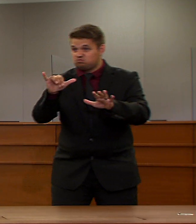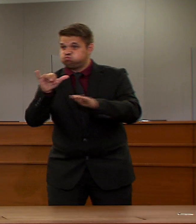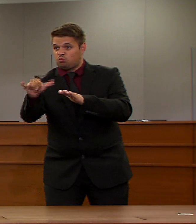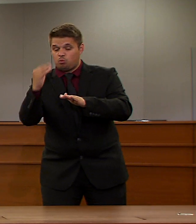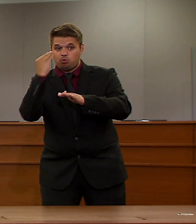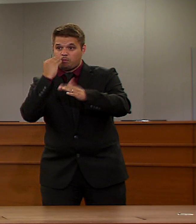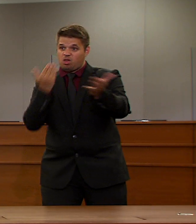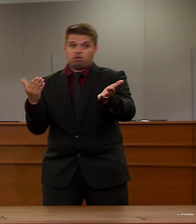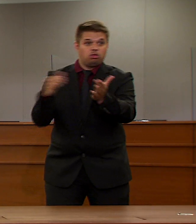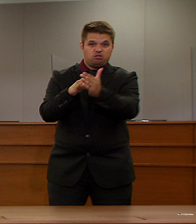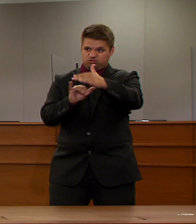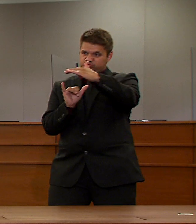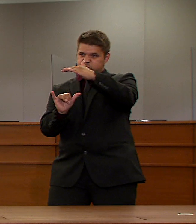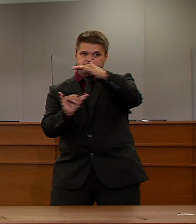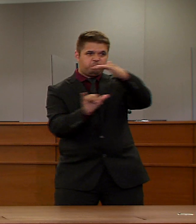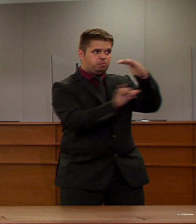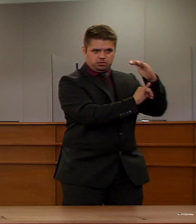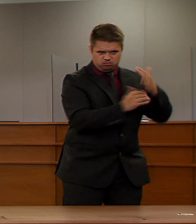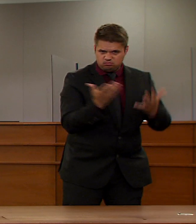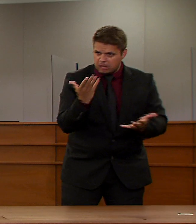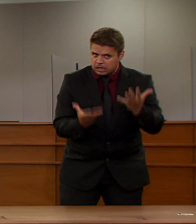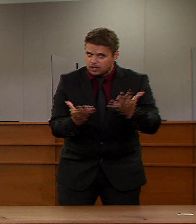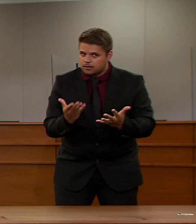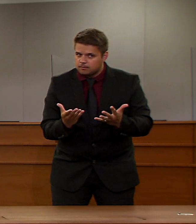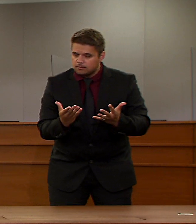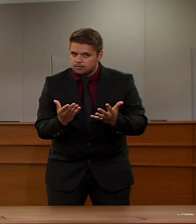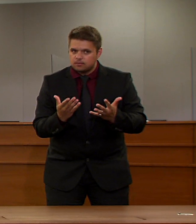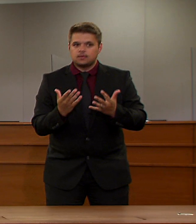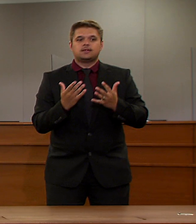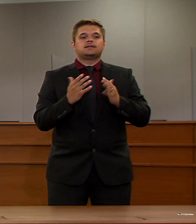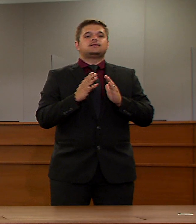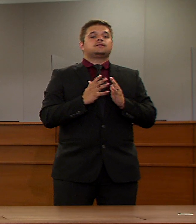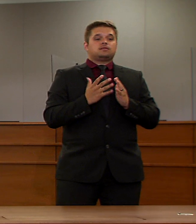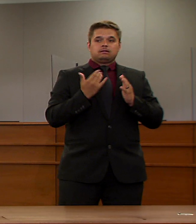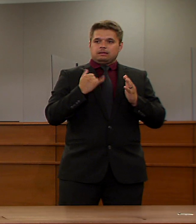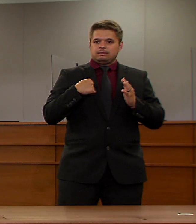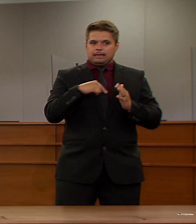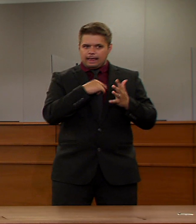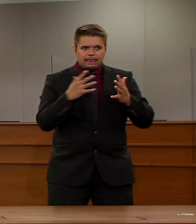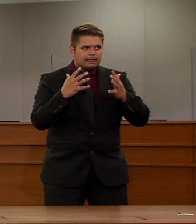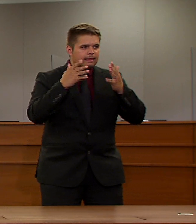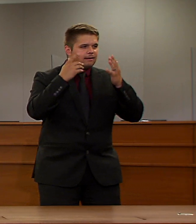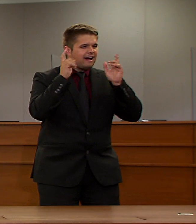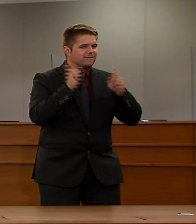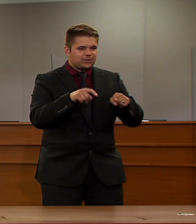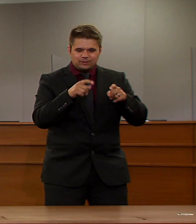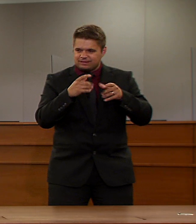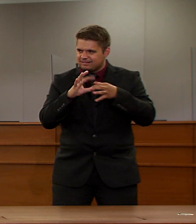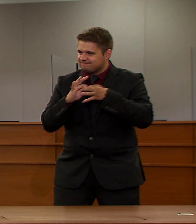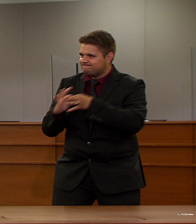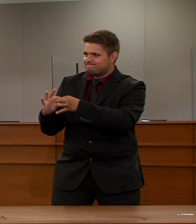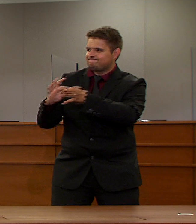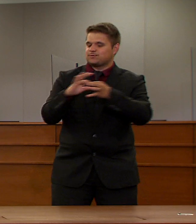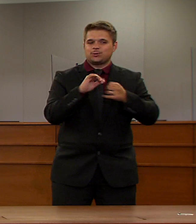individuals and as a community to curb the spread of the virus in the coming weeks ahead will be critical.